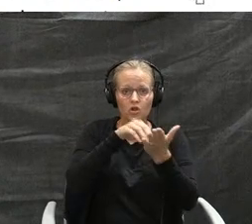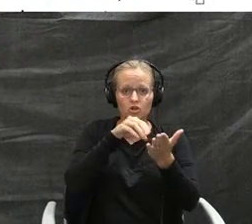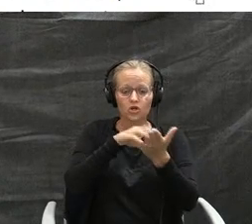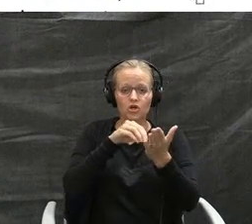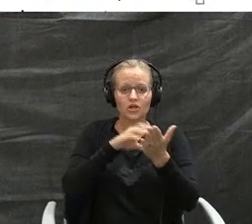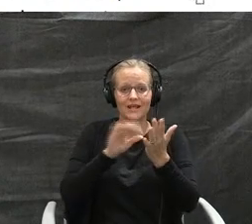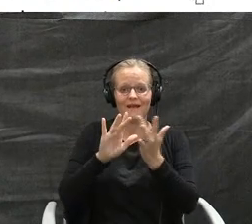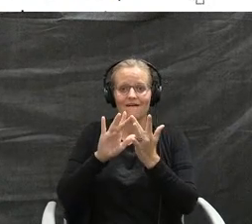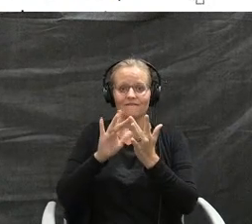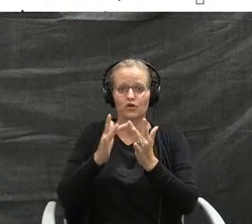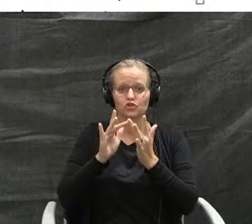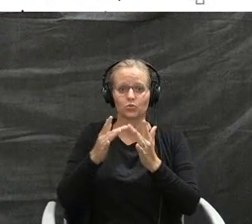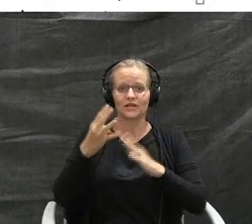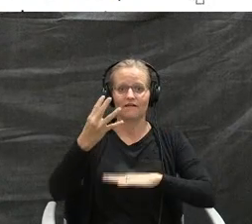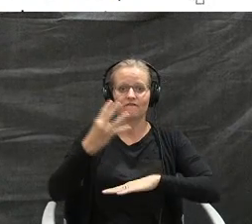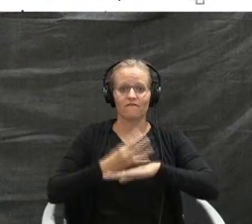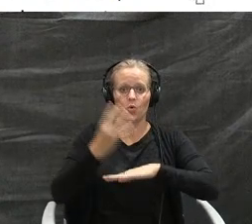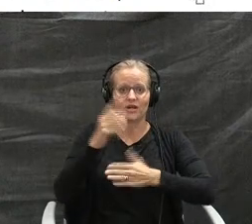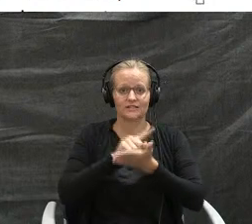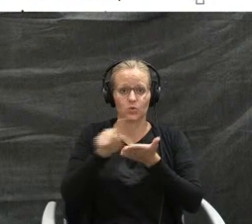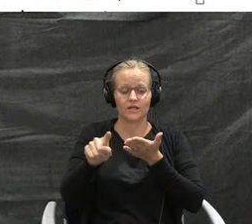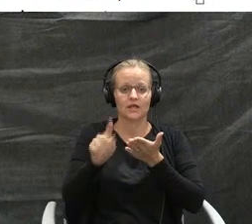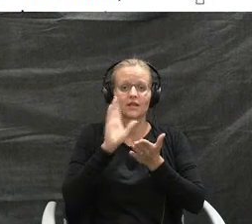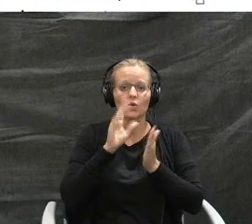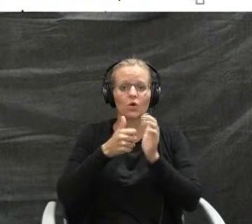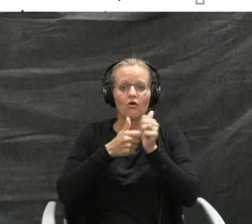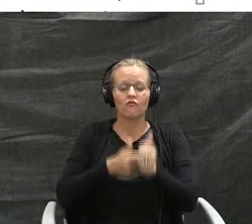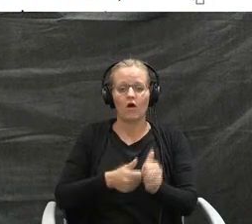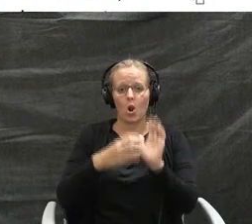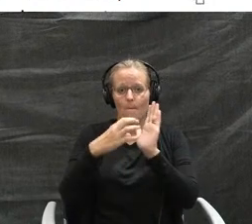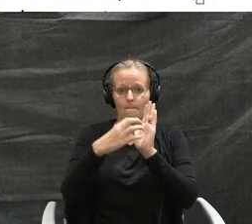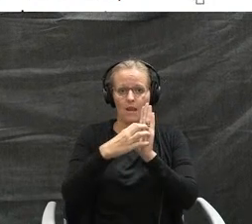And they'll follow a block schedule as we had in the